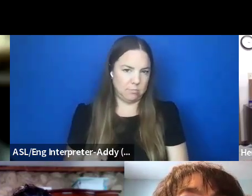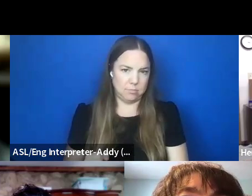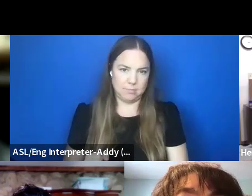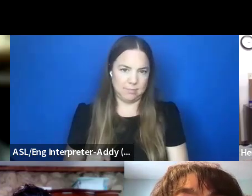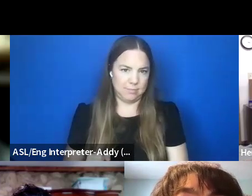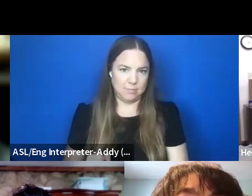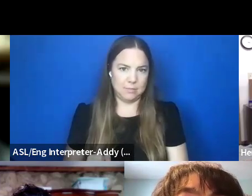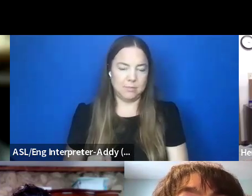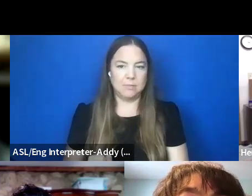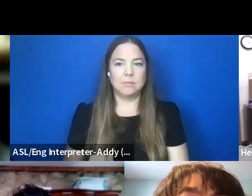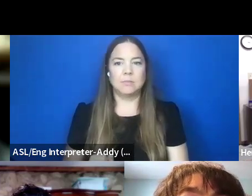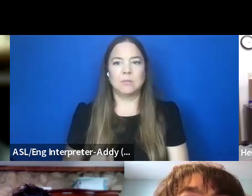Adeleigh Belyeu: piece of legislation.